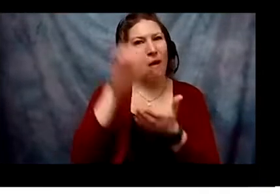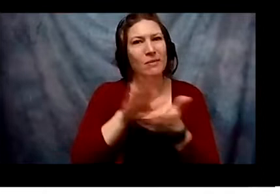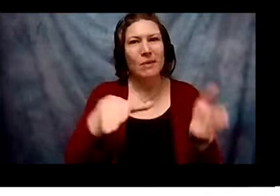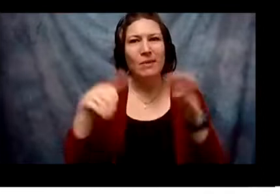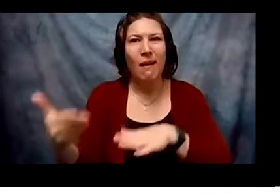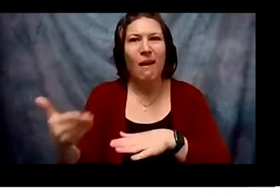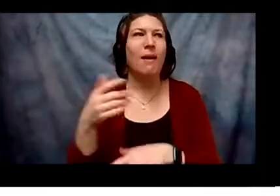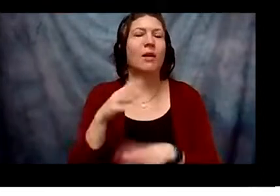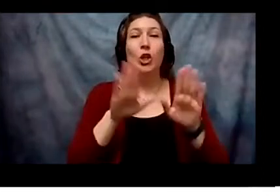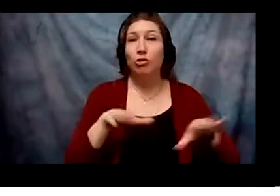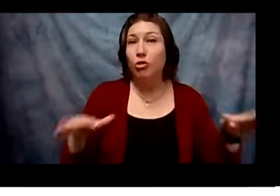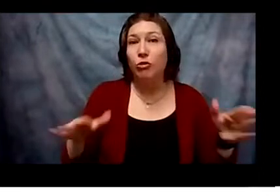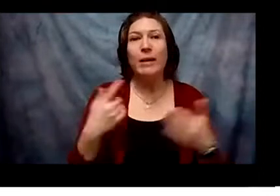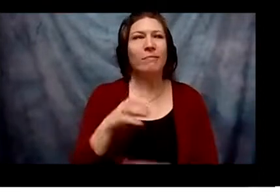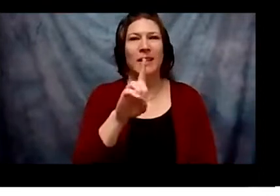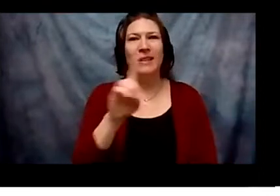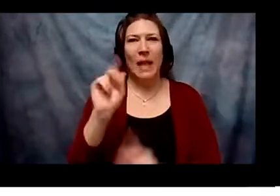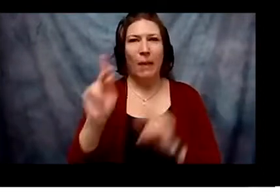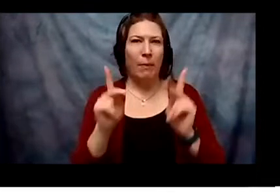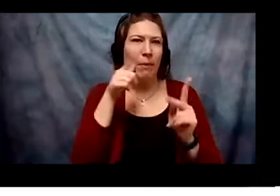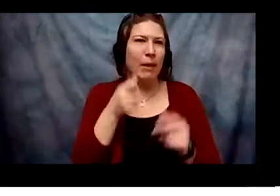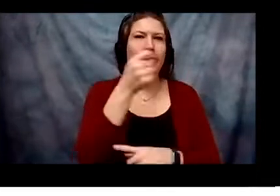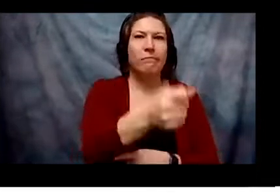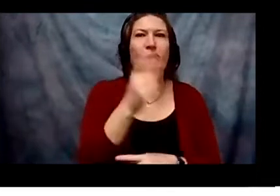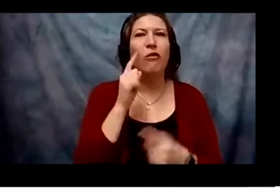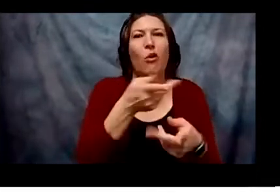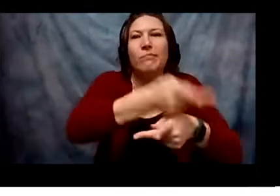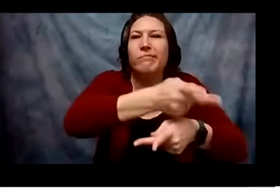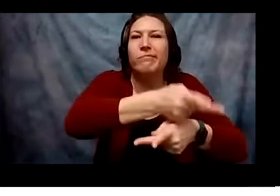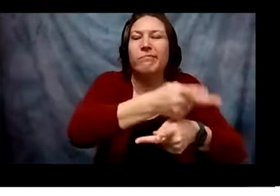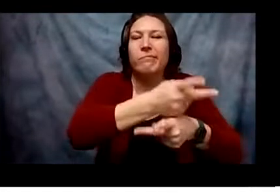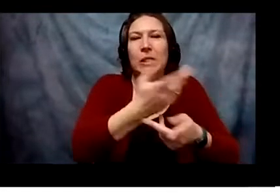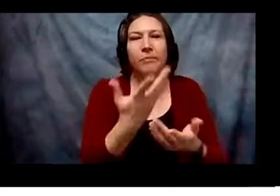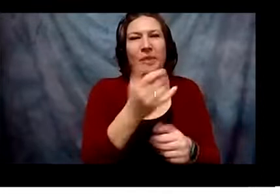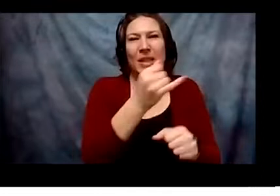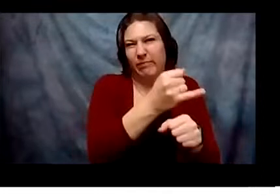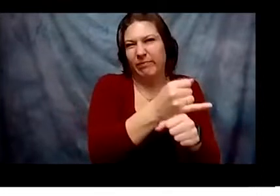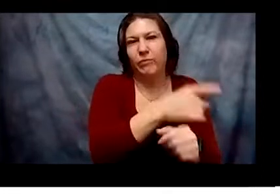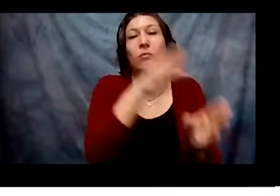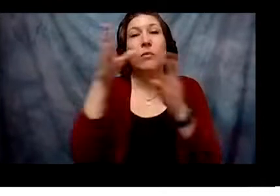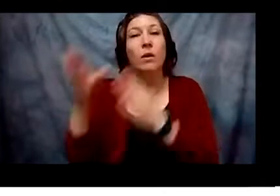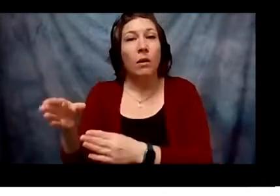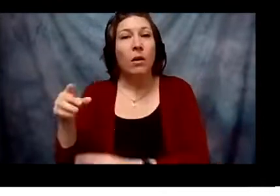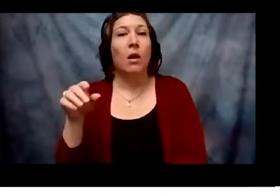be placed in charity- based homes The other type was the undeserving poor.